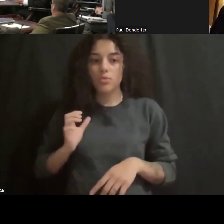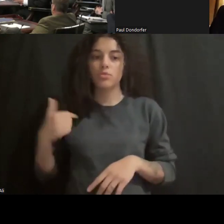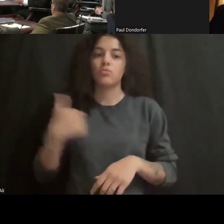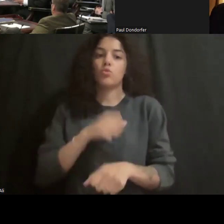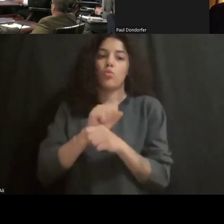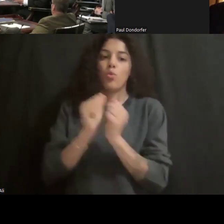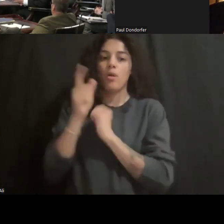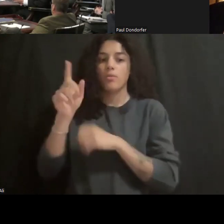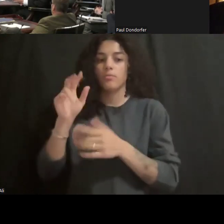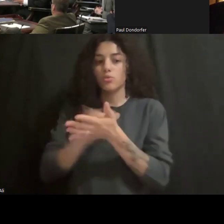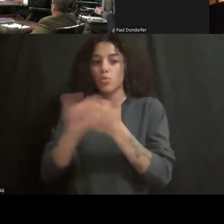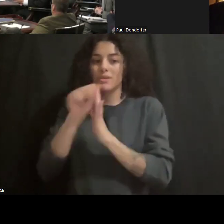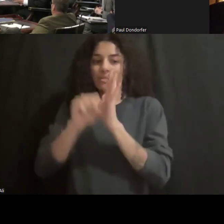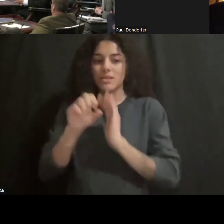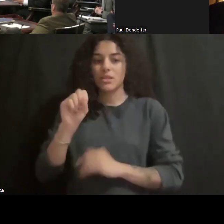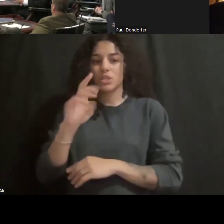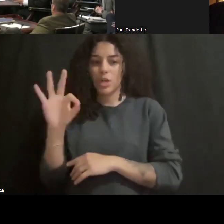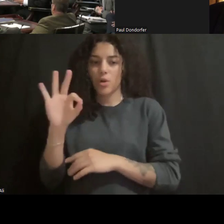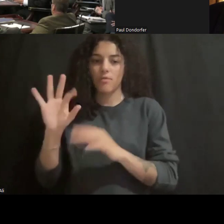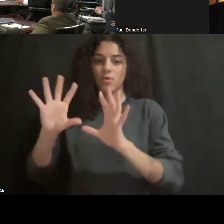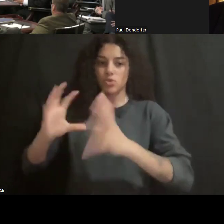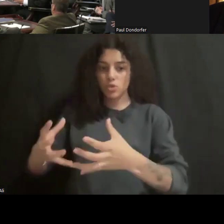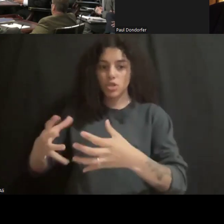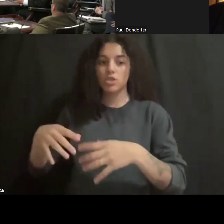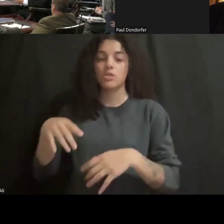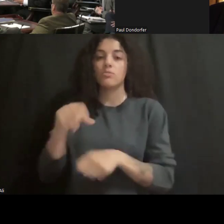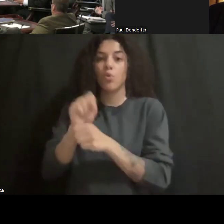and you know really negotiations on the term of that contract only con concluded recently